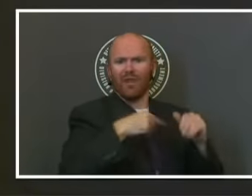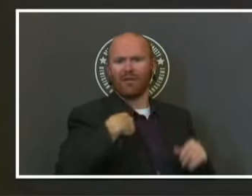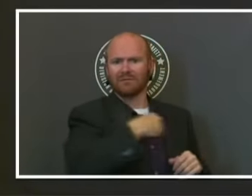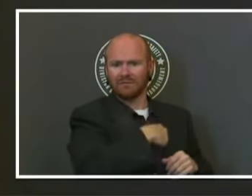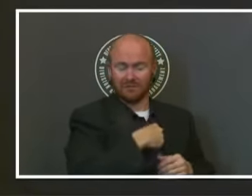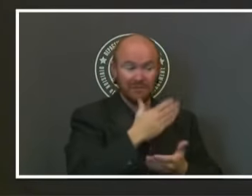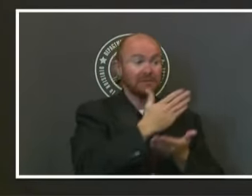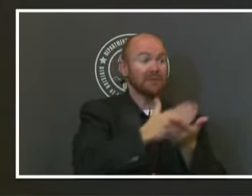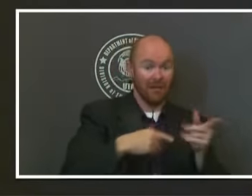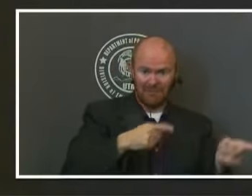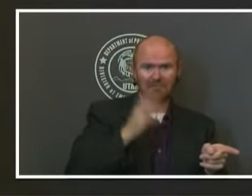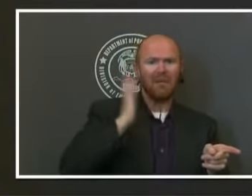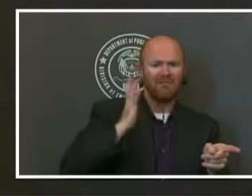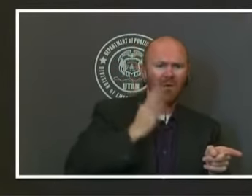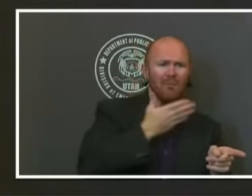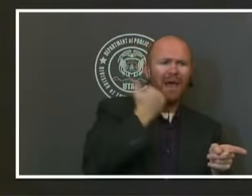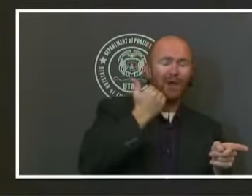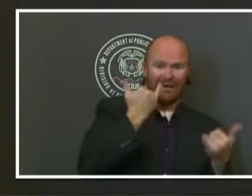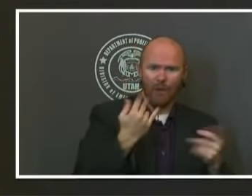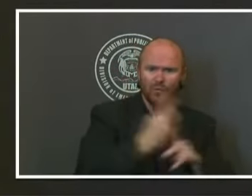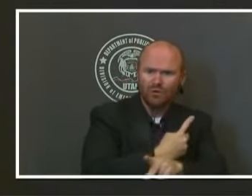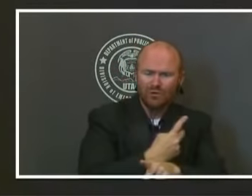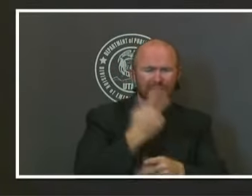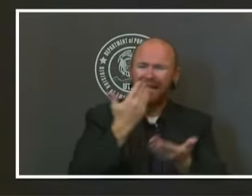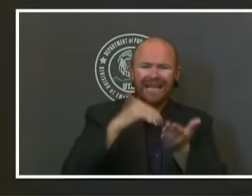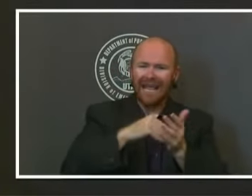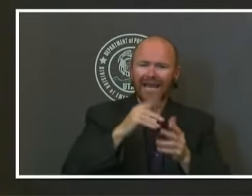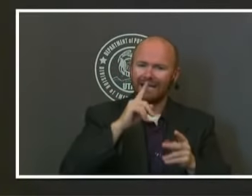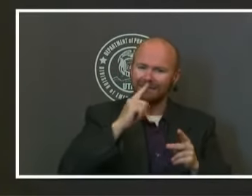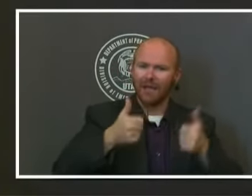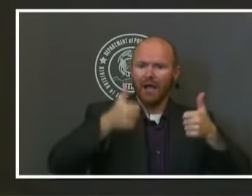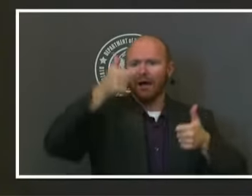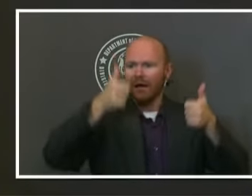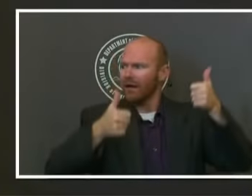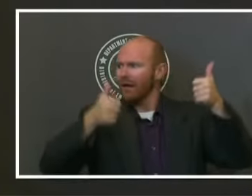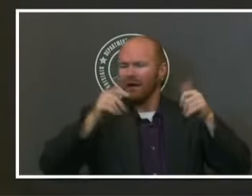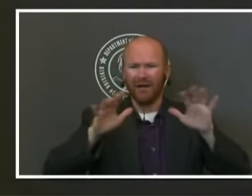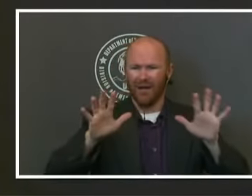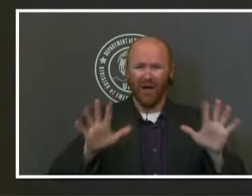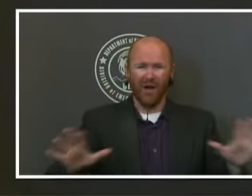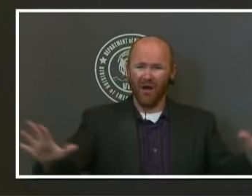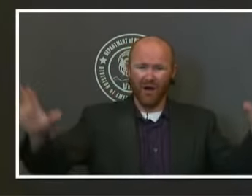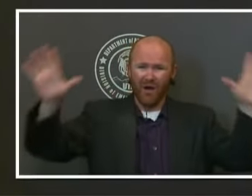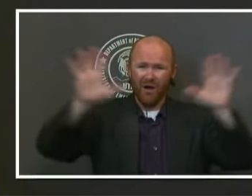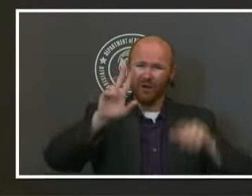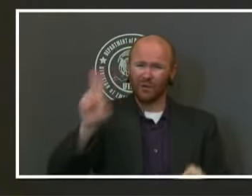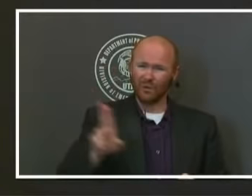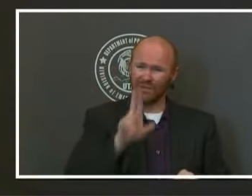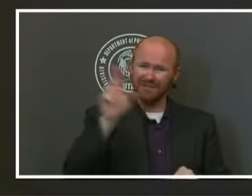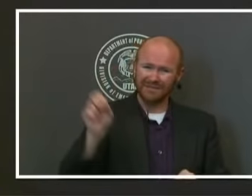so I think everybody's having